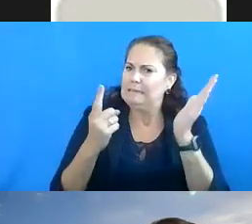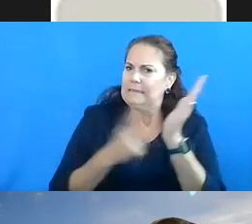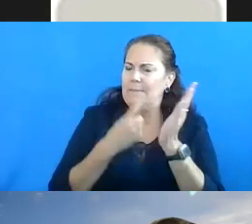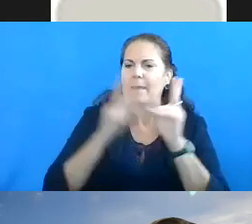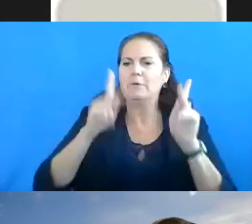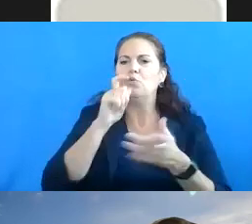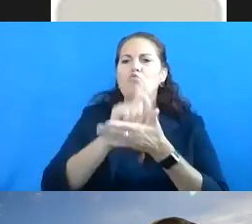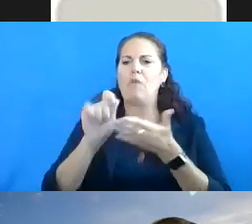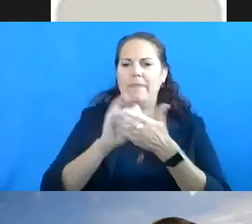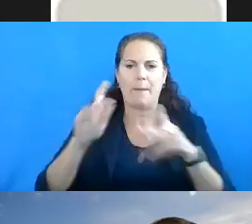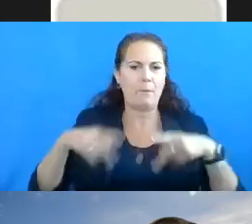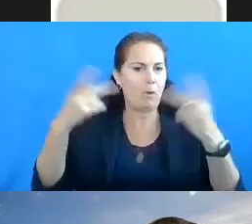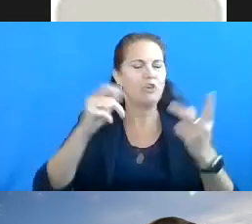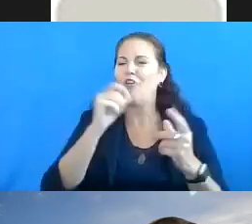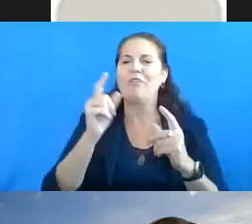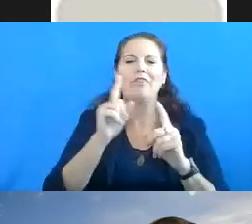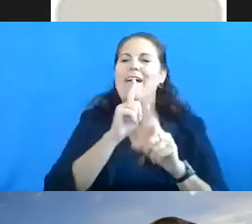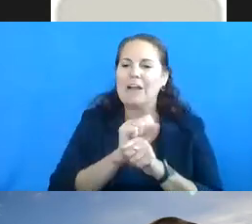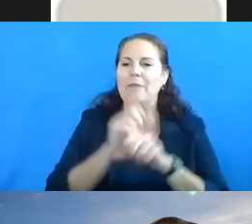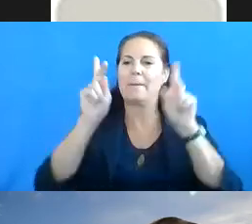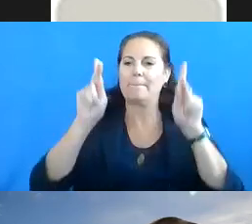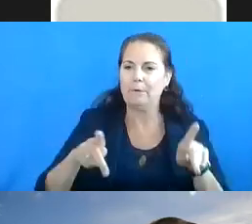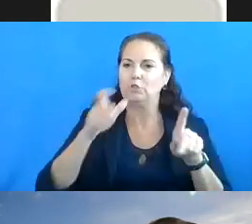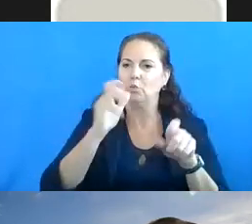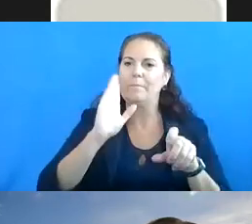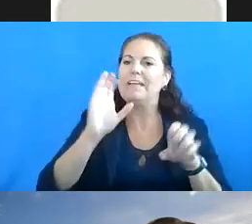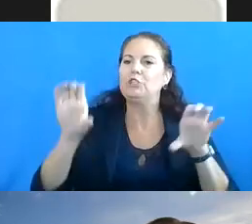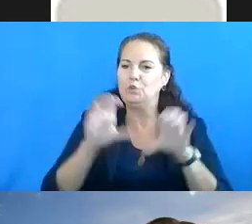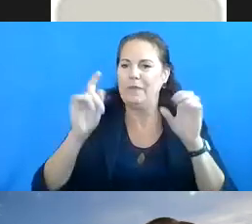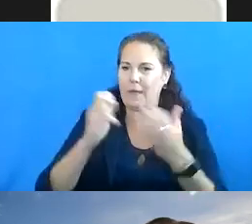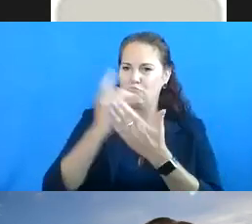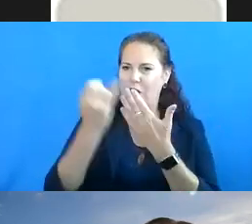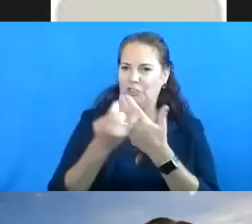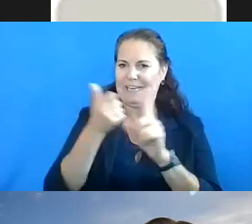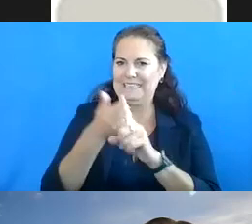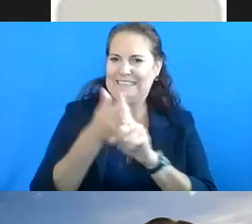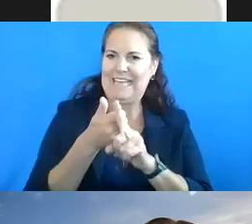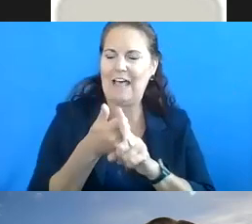proposal isn’t the person that’s actually going to do the project, and the way the proposal is